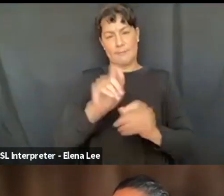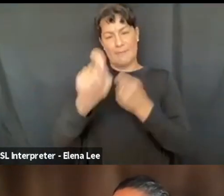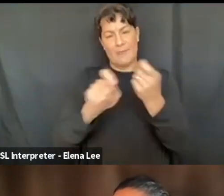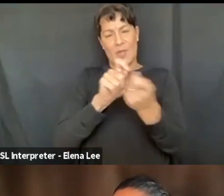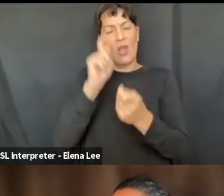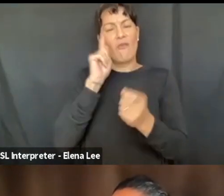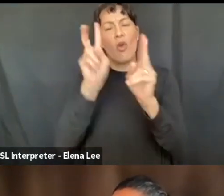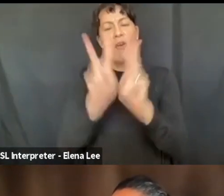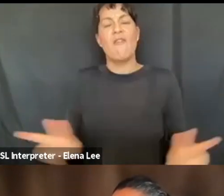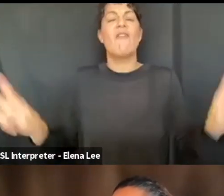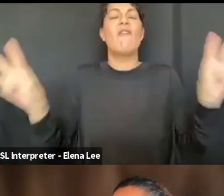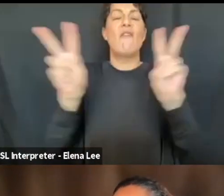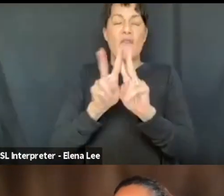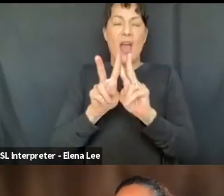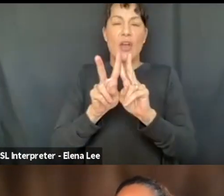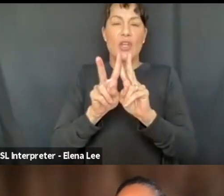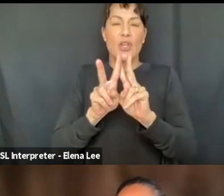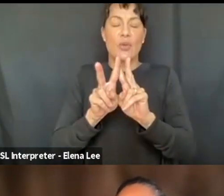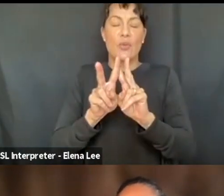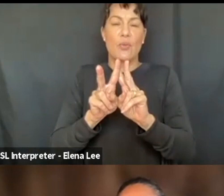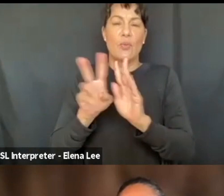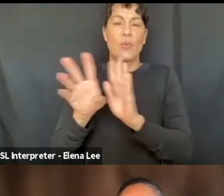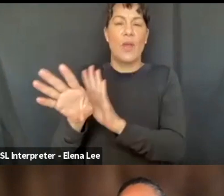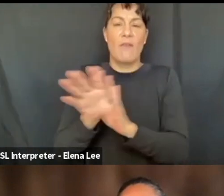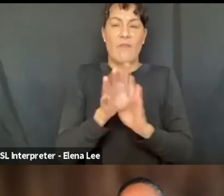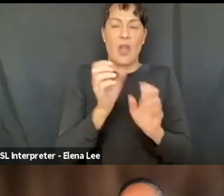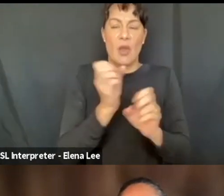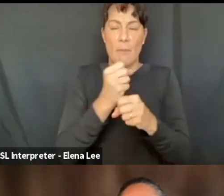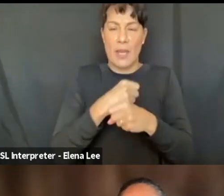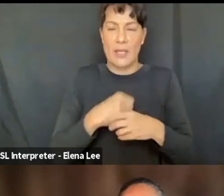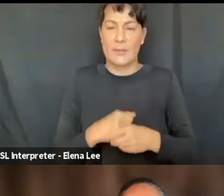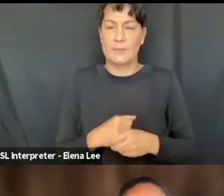And at the core of that framework are six values.